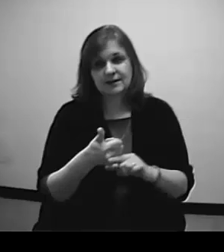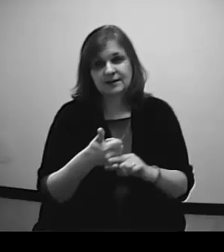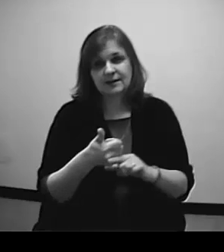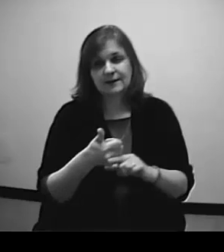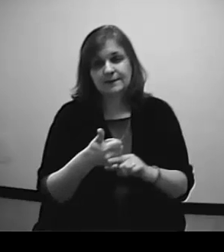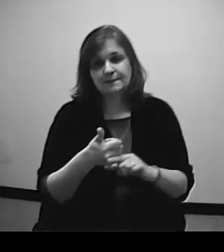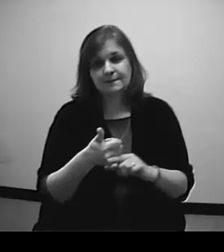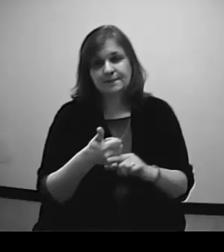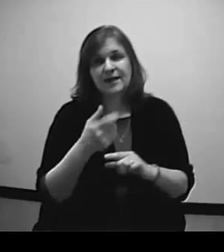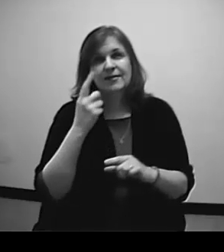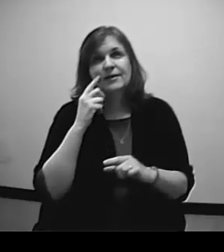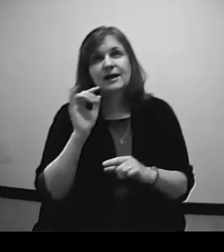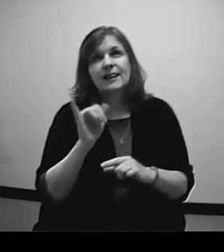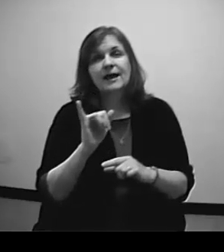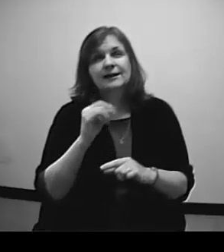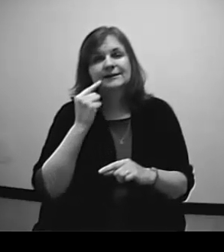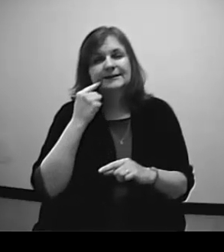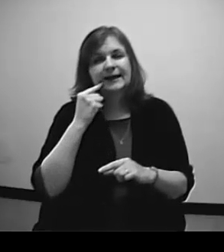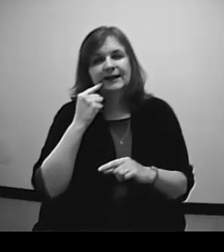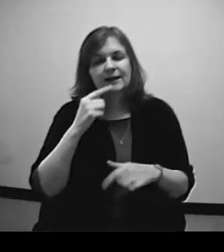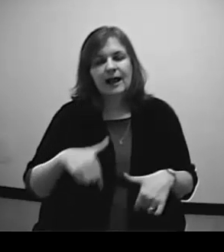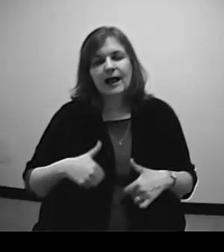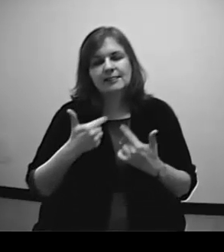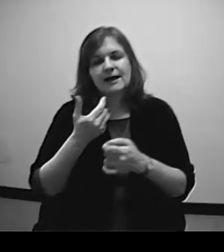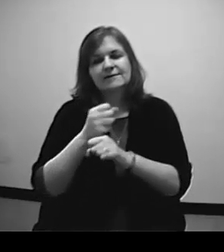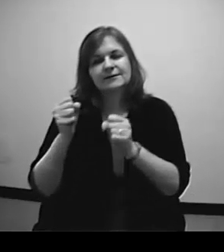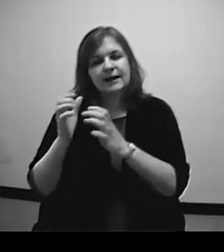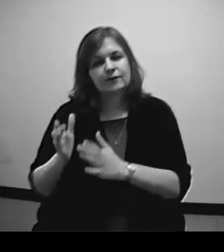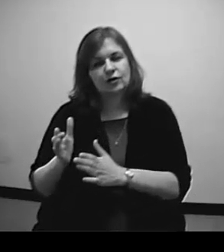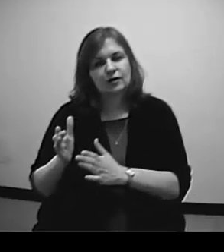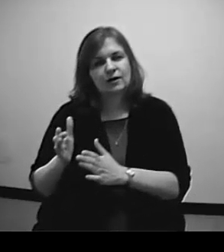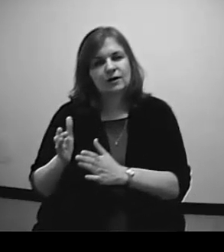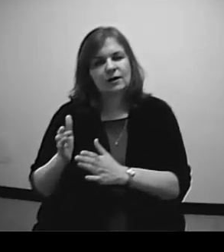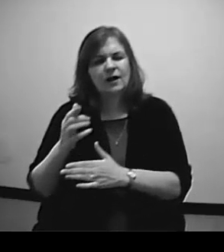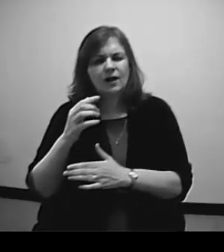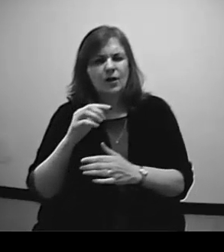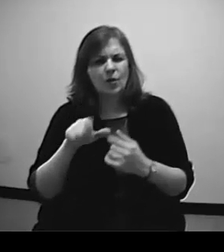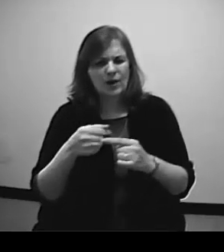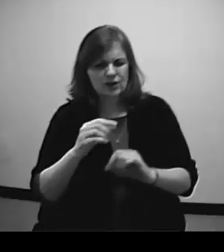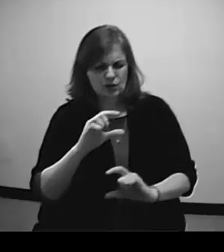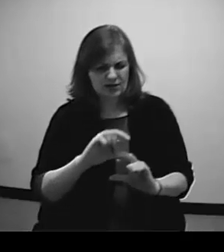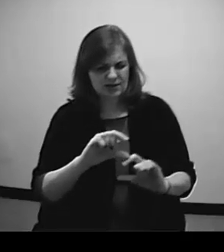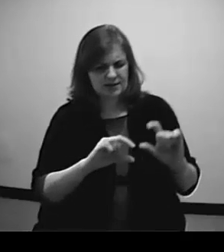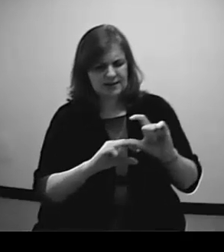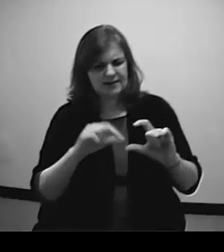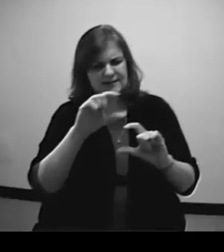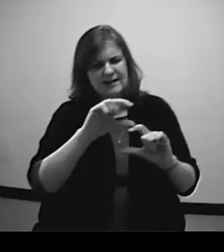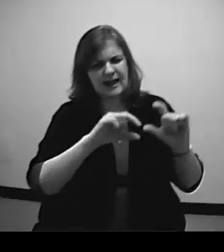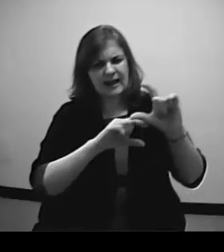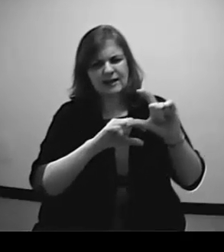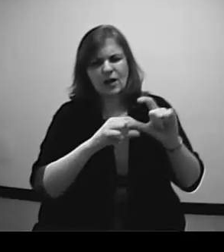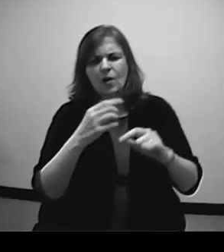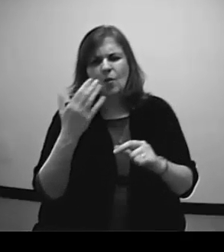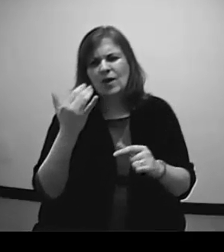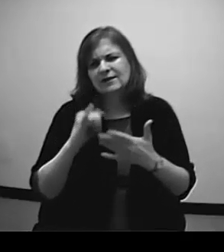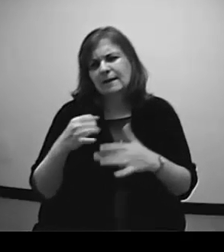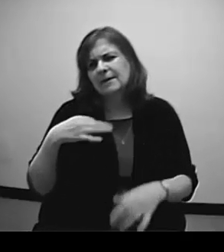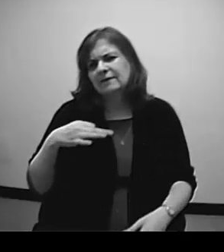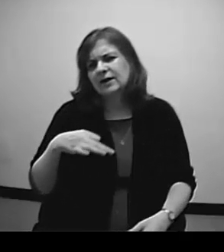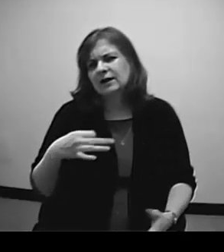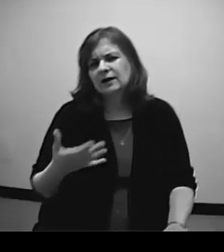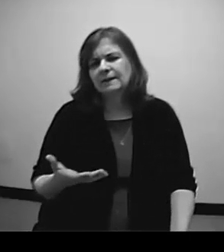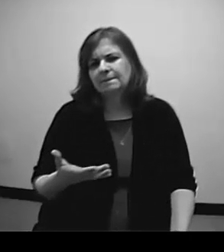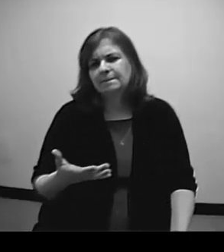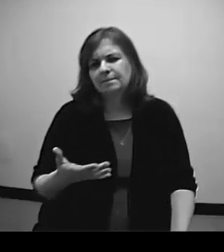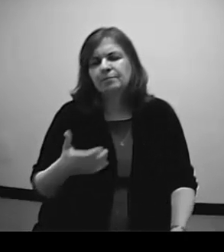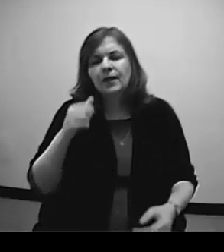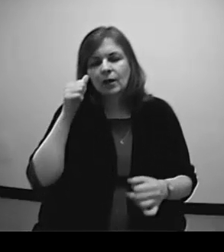you can think about almost like a pack of Lifesavers -- what you think stacking things like this would actually do??